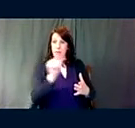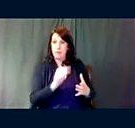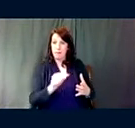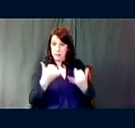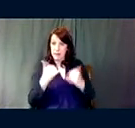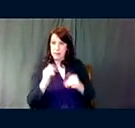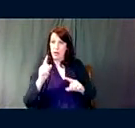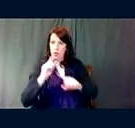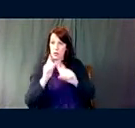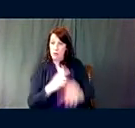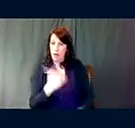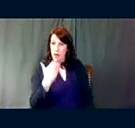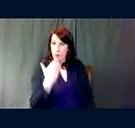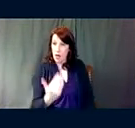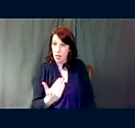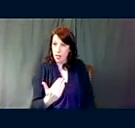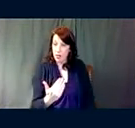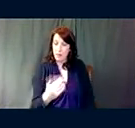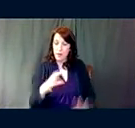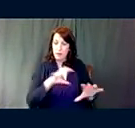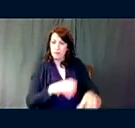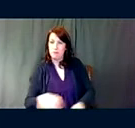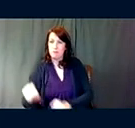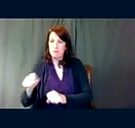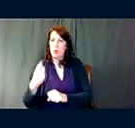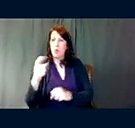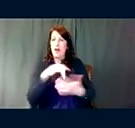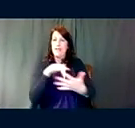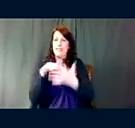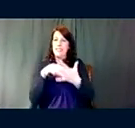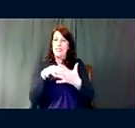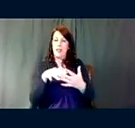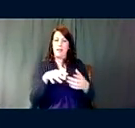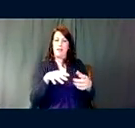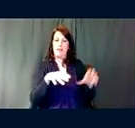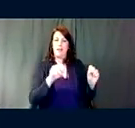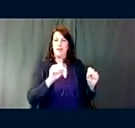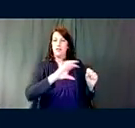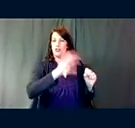AFRICAN AMERICANS THAT RESPOND TO THIS DRUG. WE DID A BIG STUDY IN CHICAGO